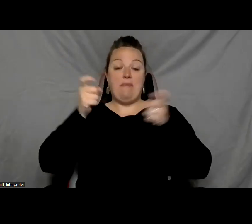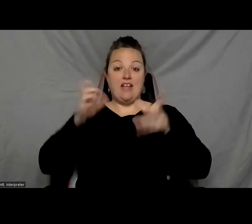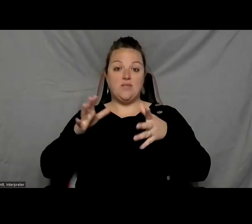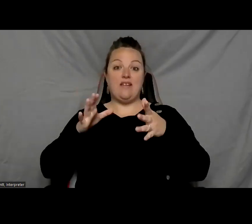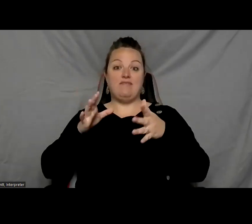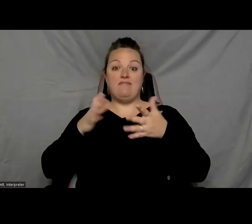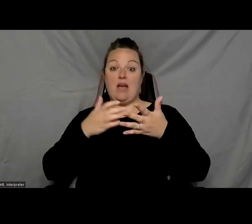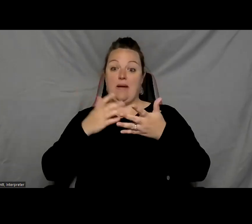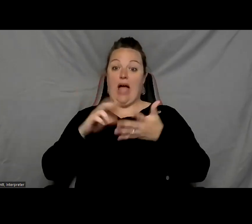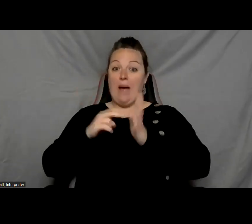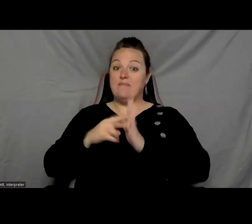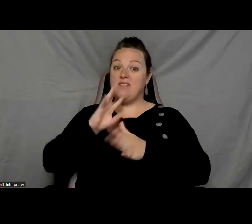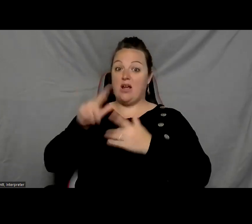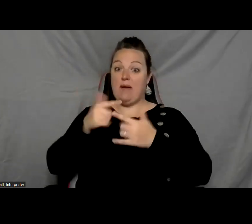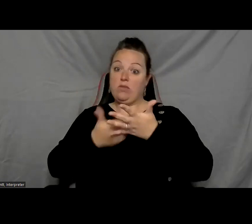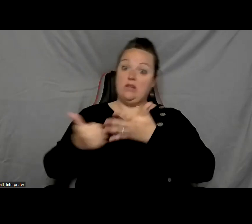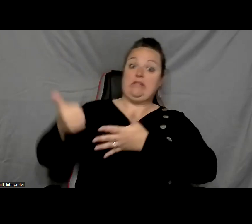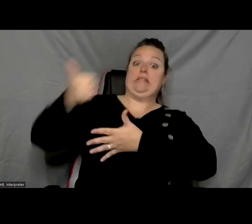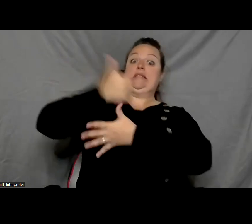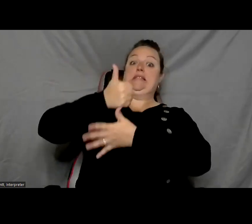services. That have continued to step in and bridge